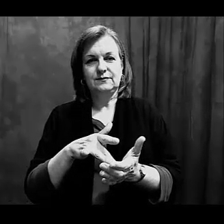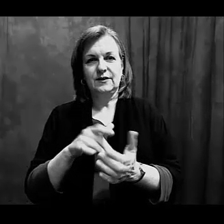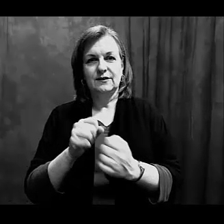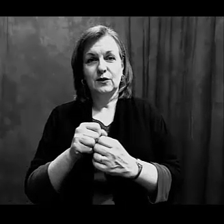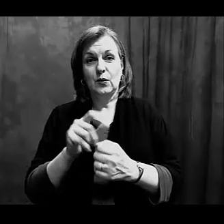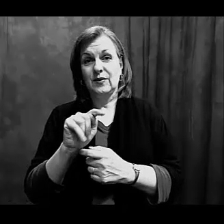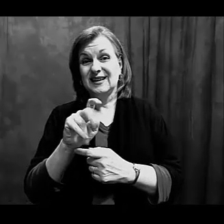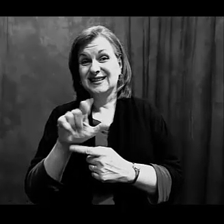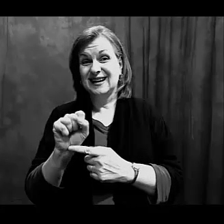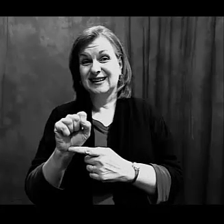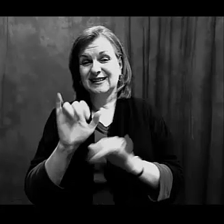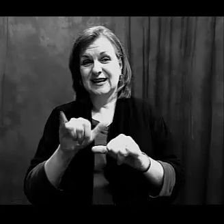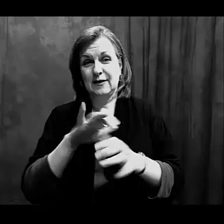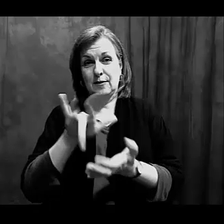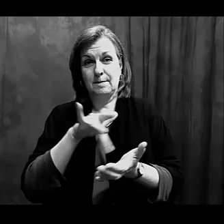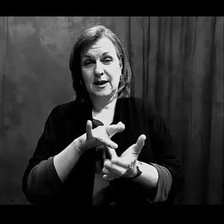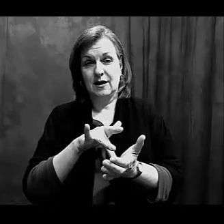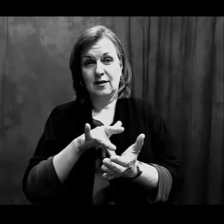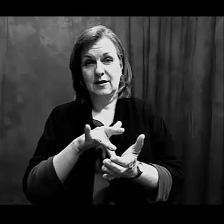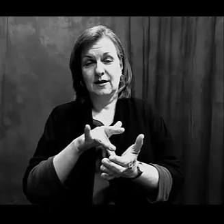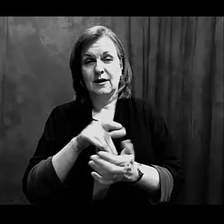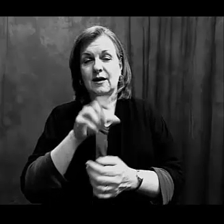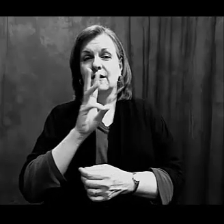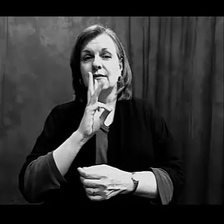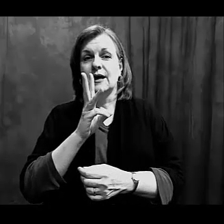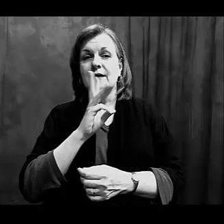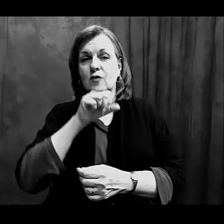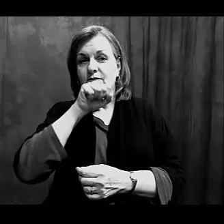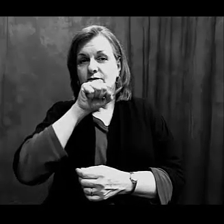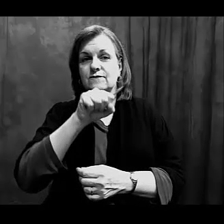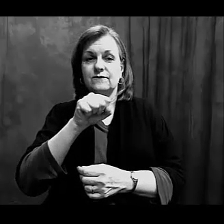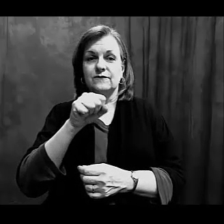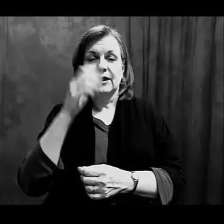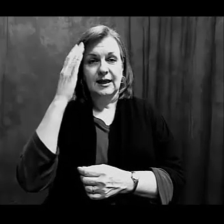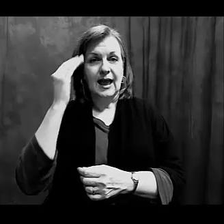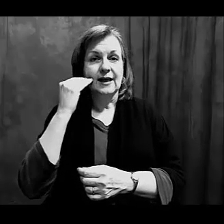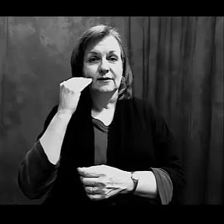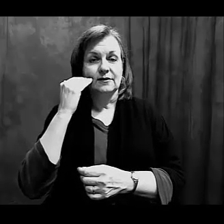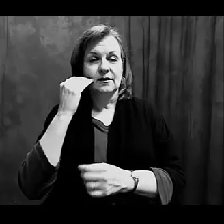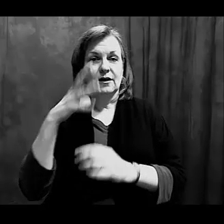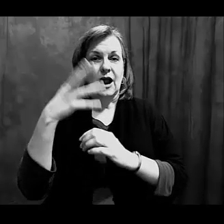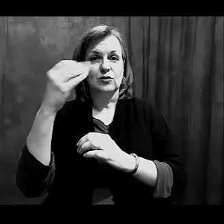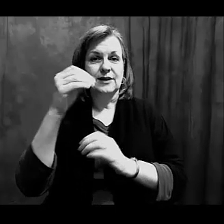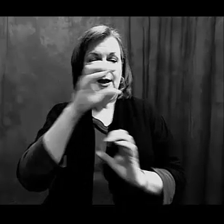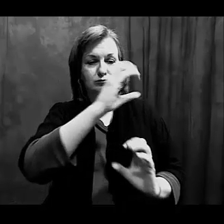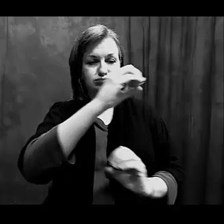so they push themselves to middle - the hydrophilic heads go to the outside and are in contact with the water